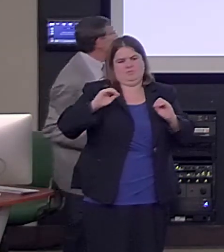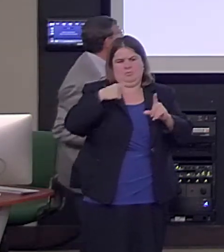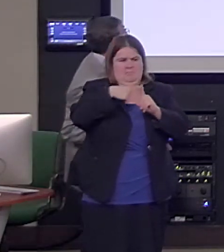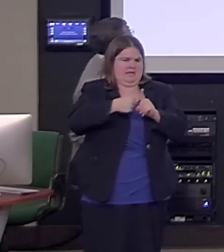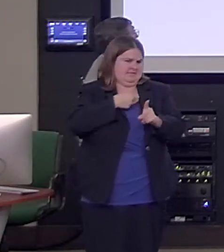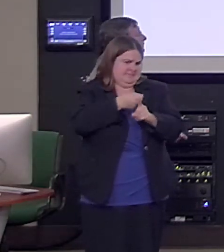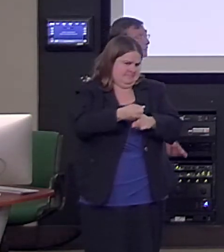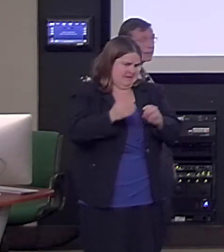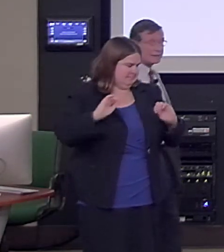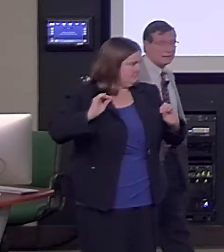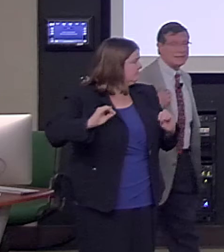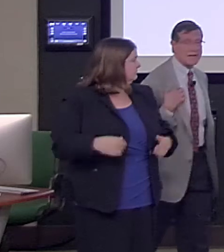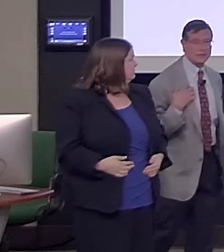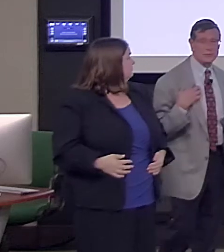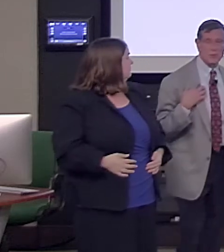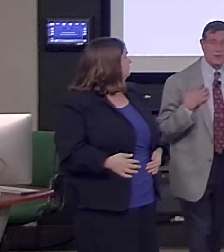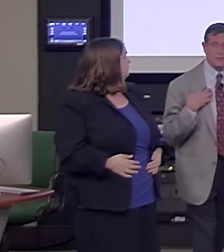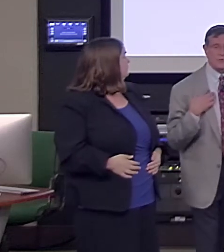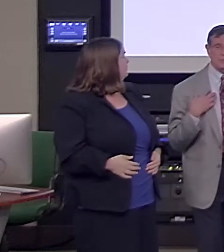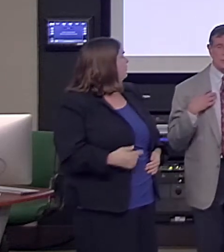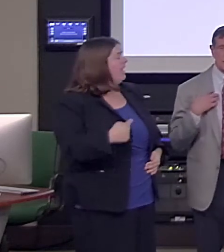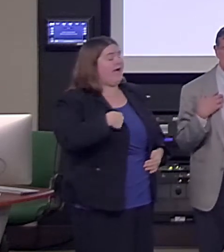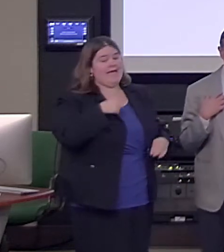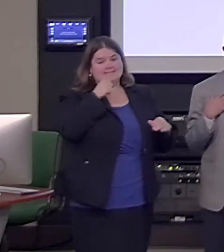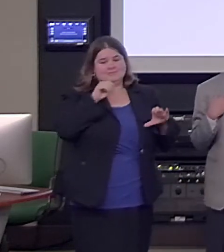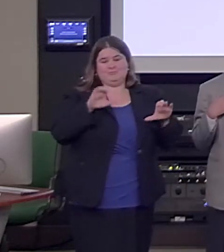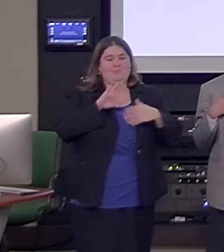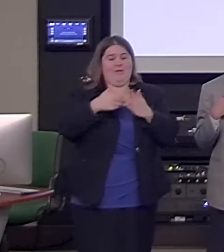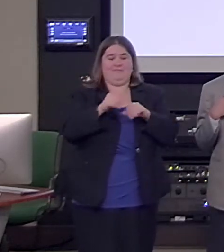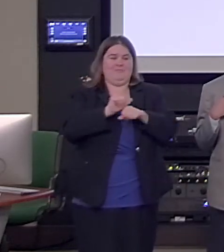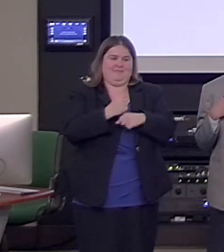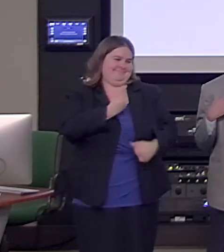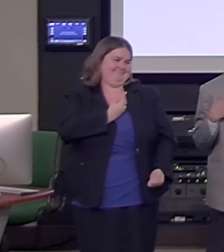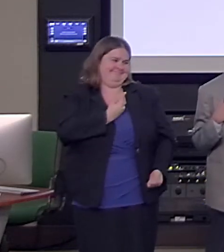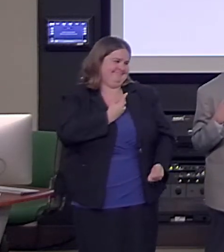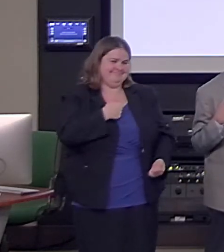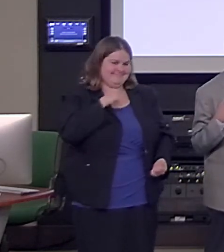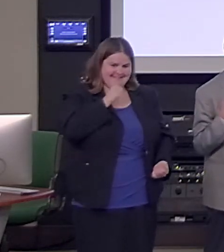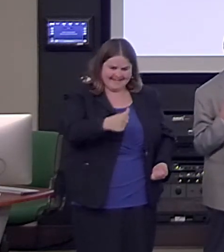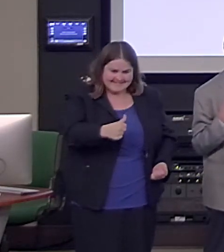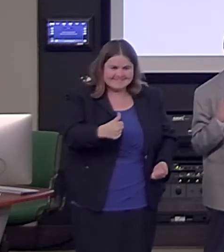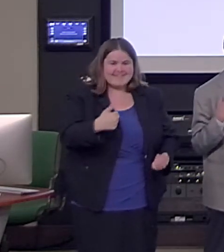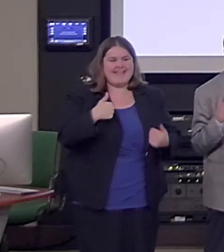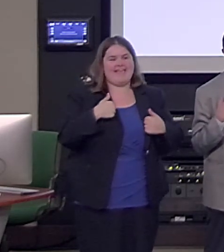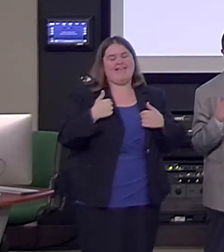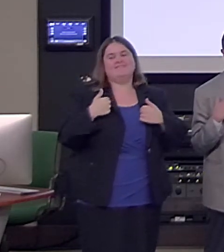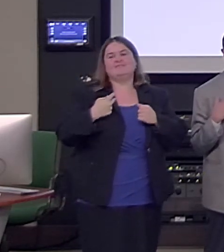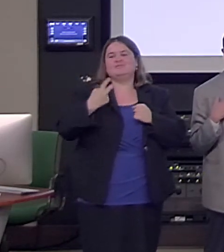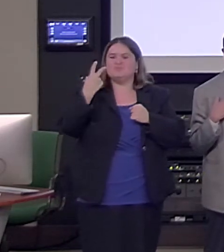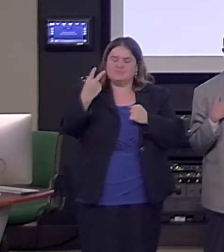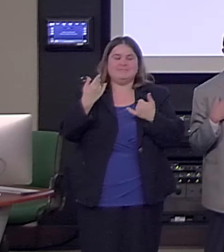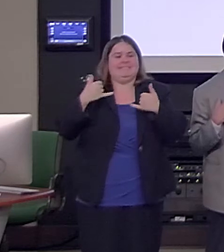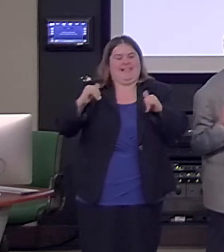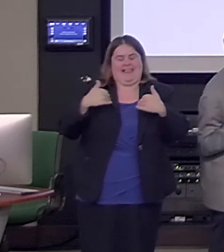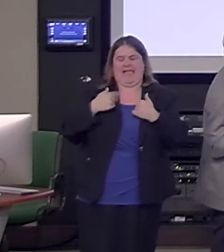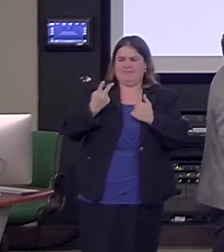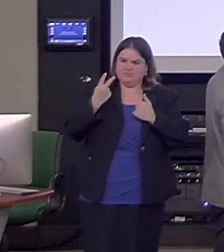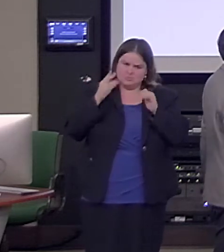This is, I did not do all of this work. By myself, I have two wonderful collaborators,